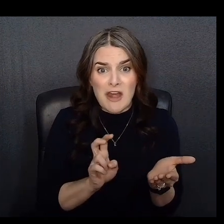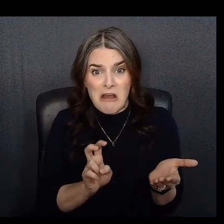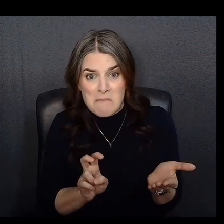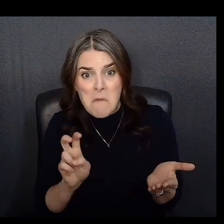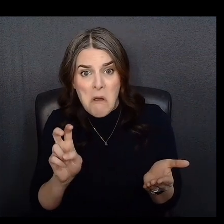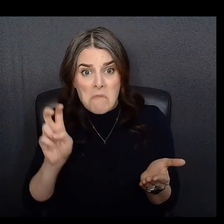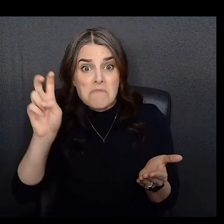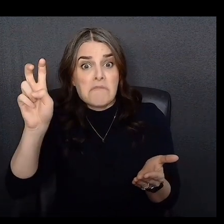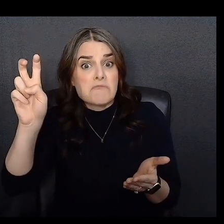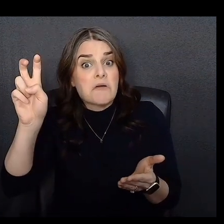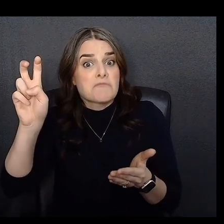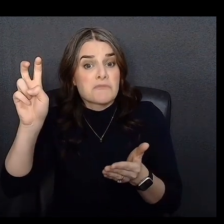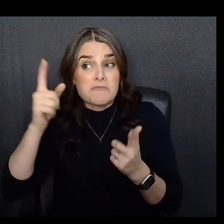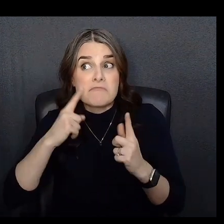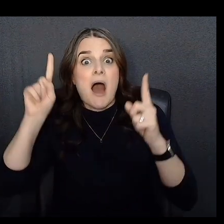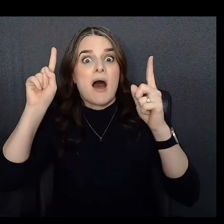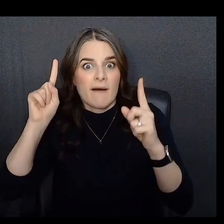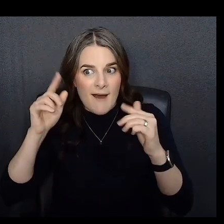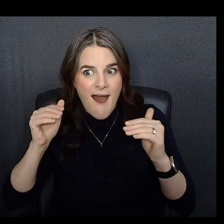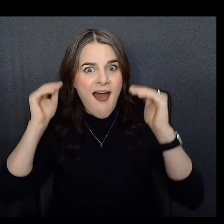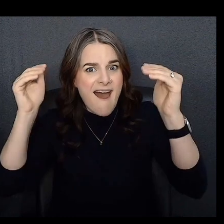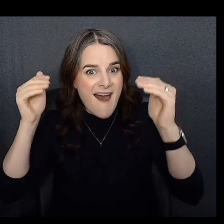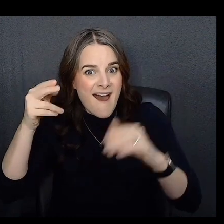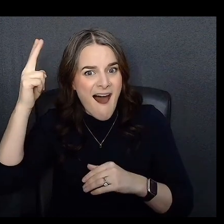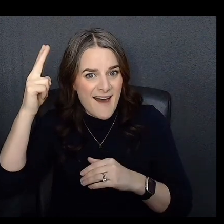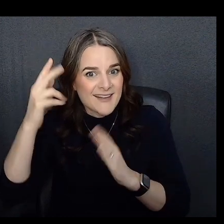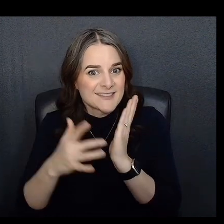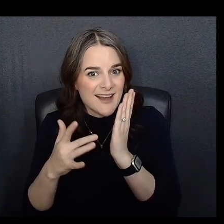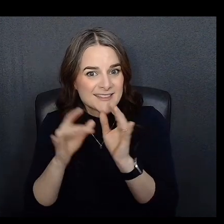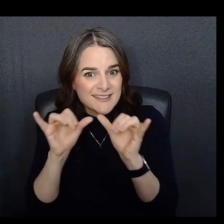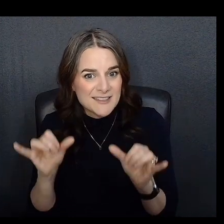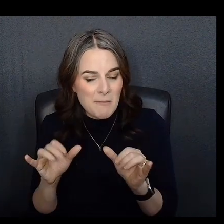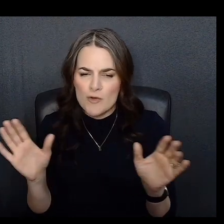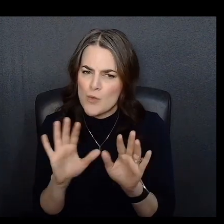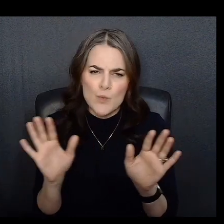and start with a lower light tech system before moving on to a mid or high tech.